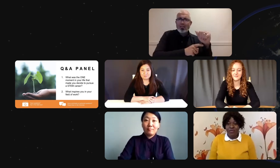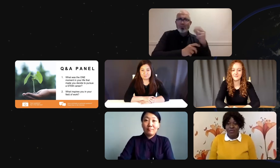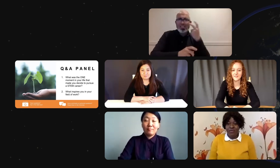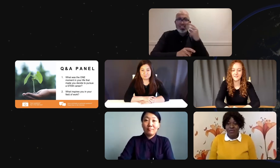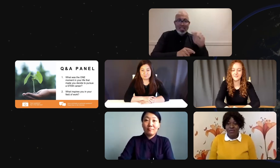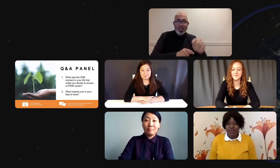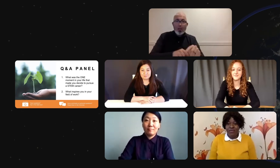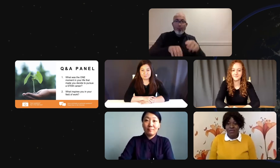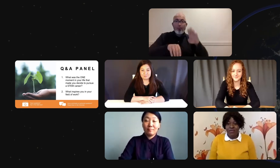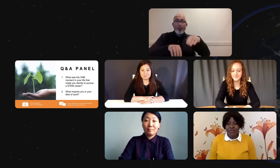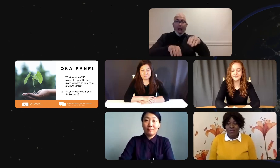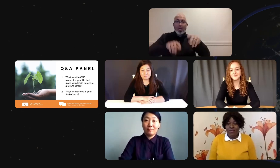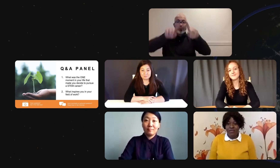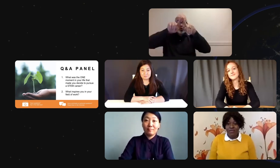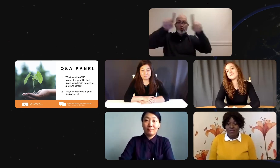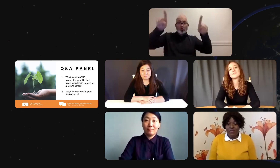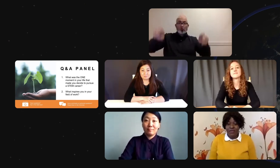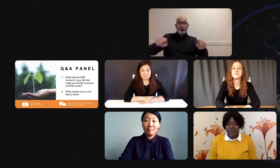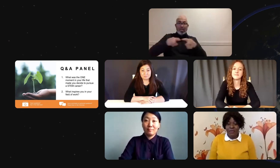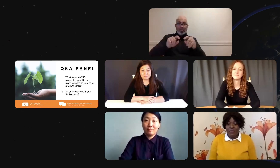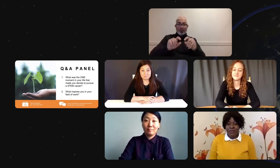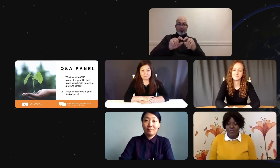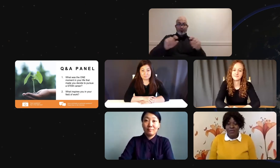Again, I encourage you to ask questions to our panelists.